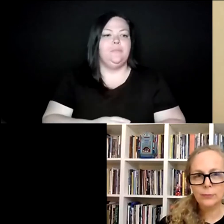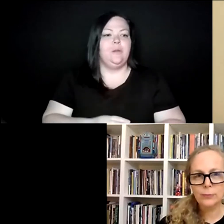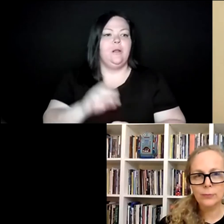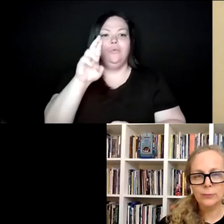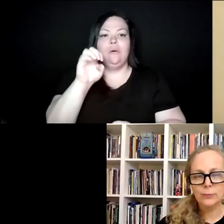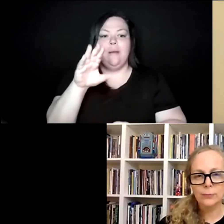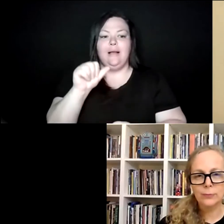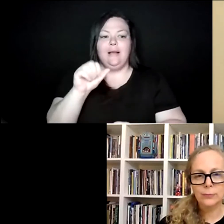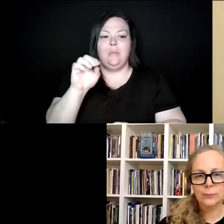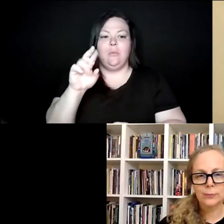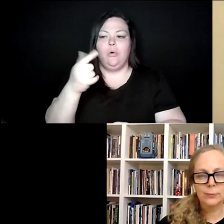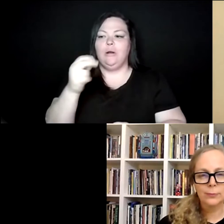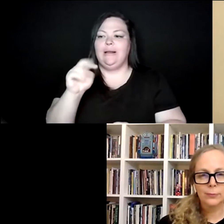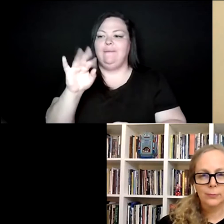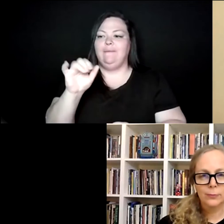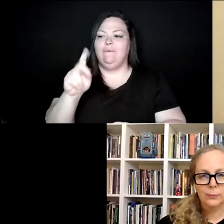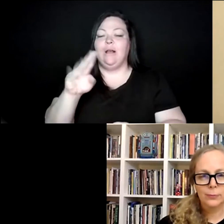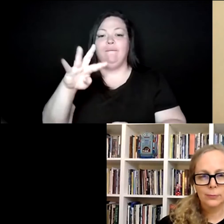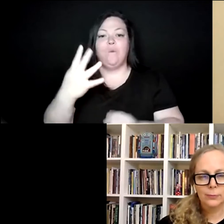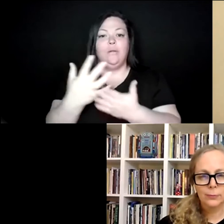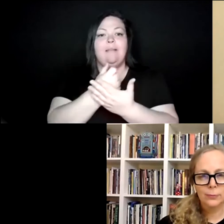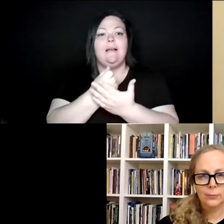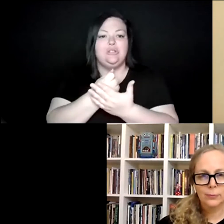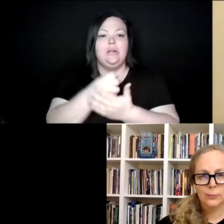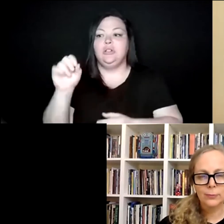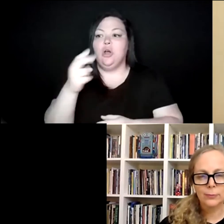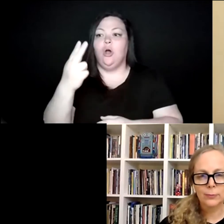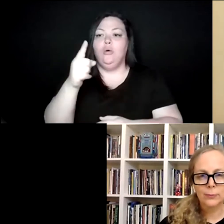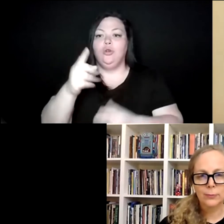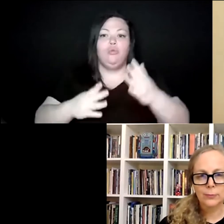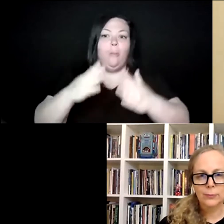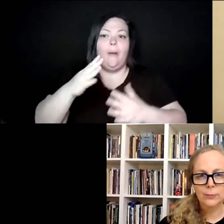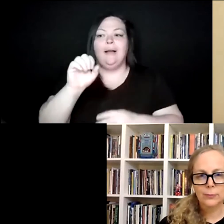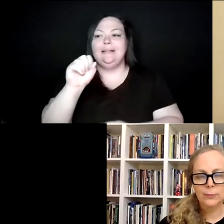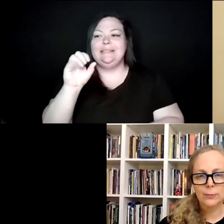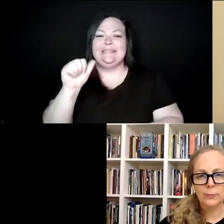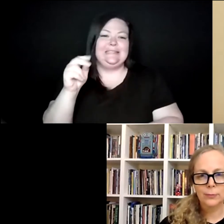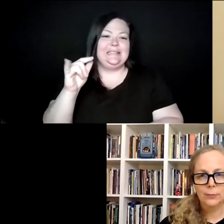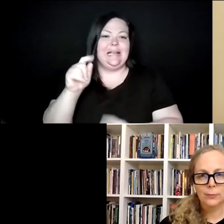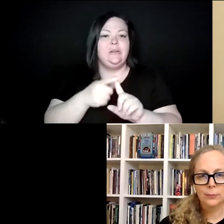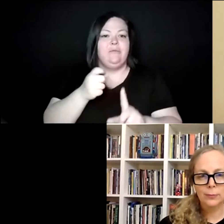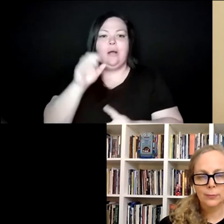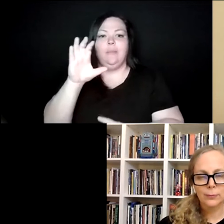collection of poems is Oh You Robot Saints, out from Carnegie Mellon University Press.